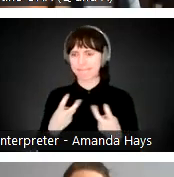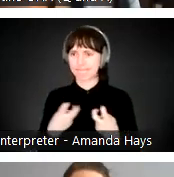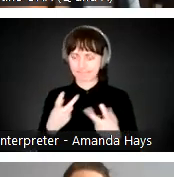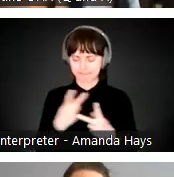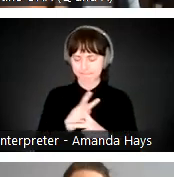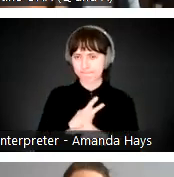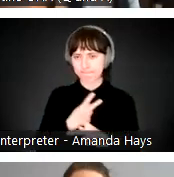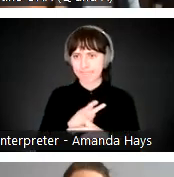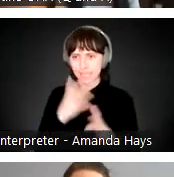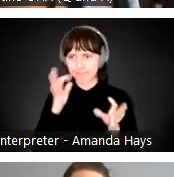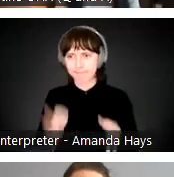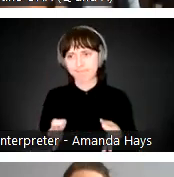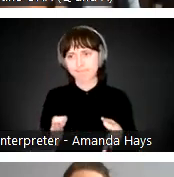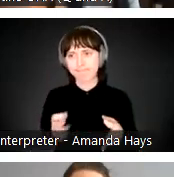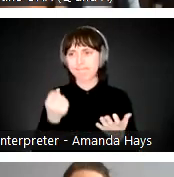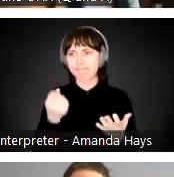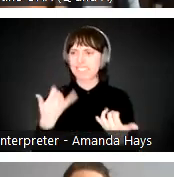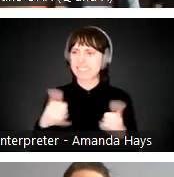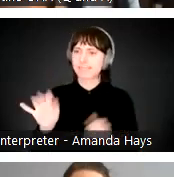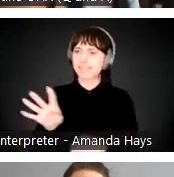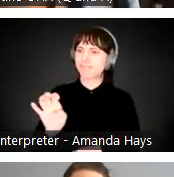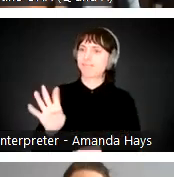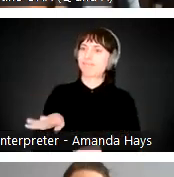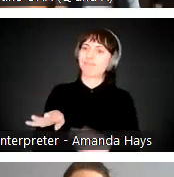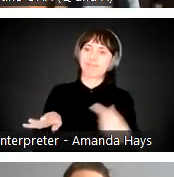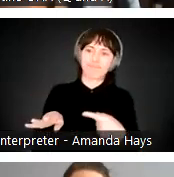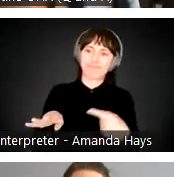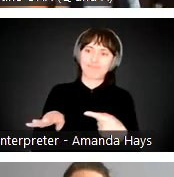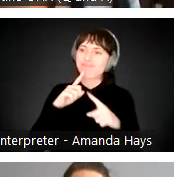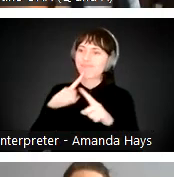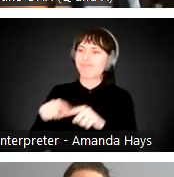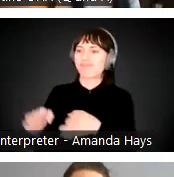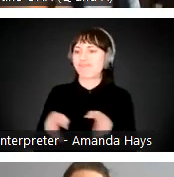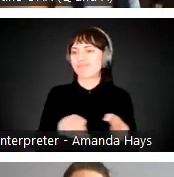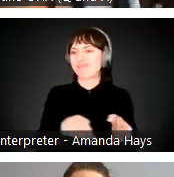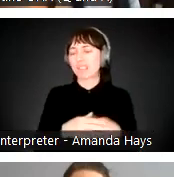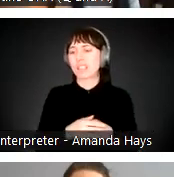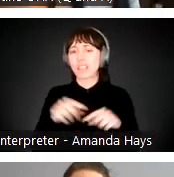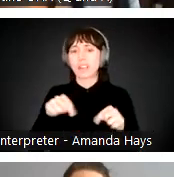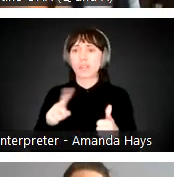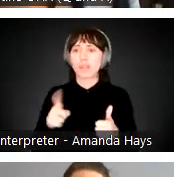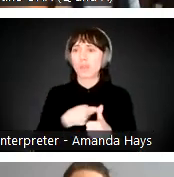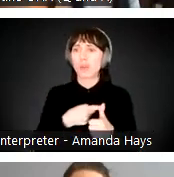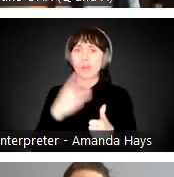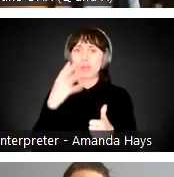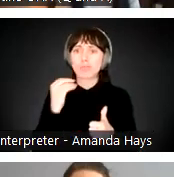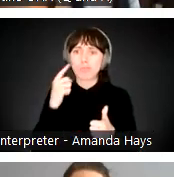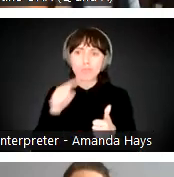and I think a lot of people, if this is their first presentation of a post-viral fatigue, can sort of get to a point where